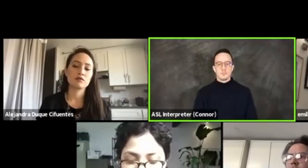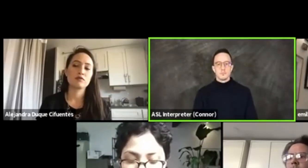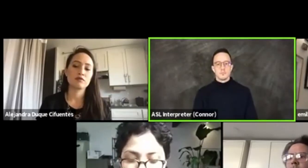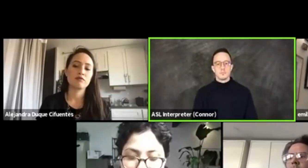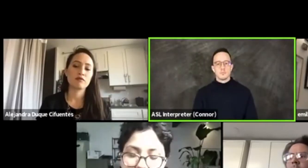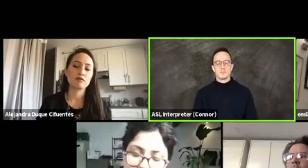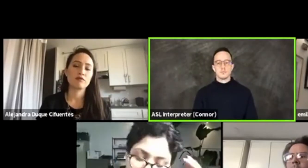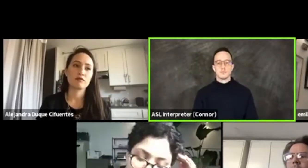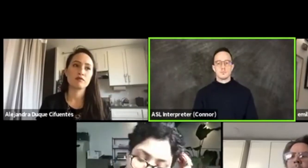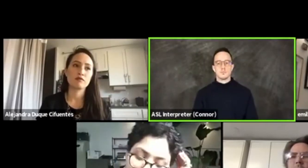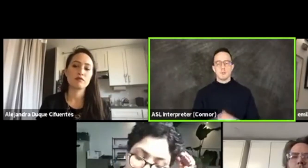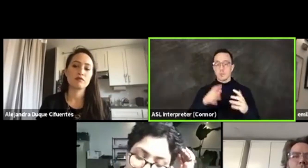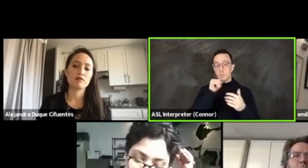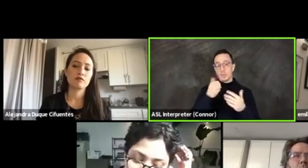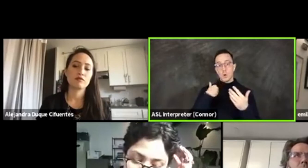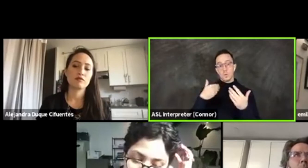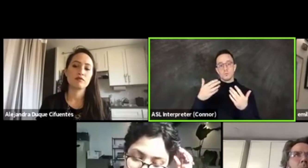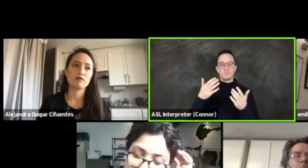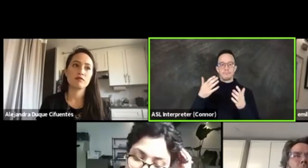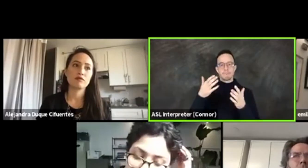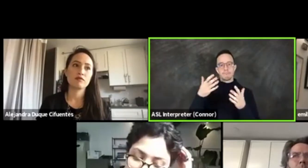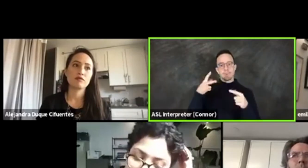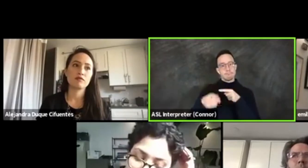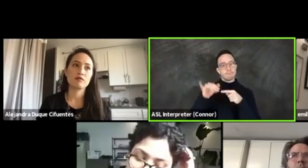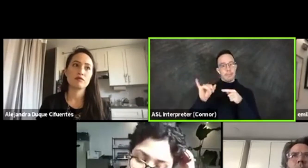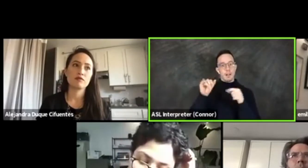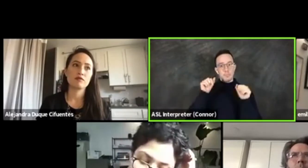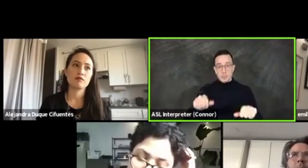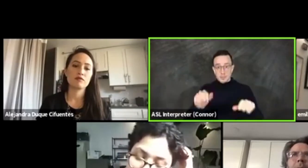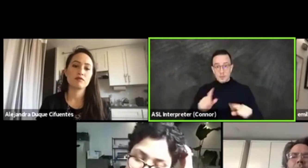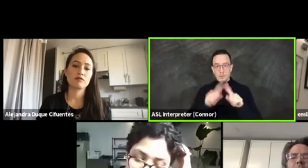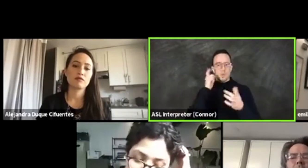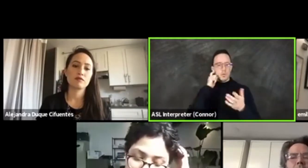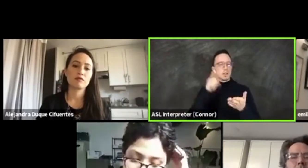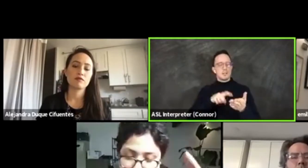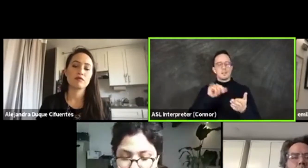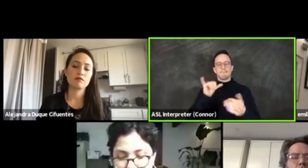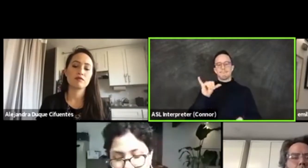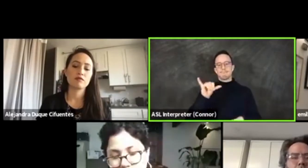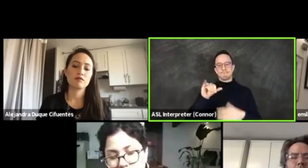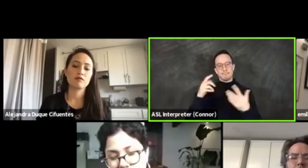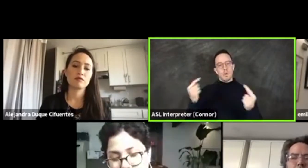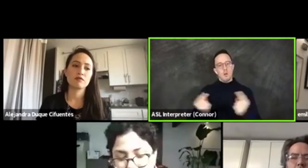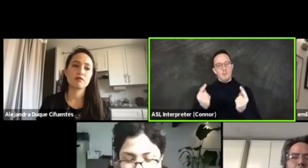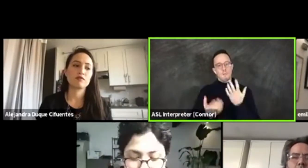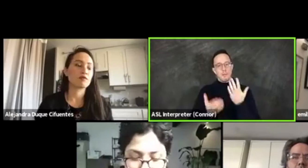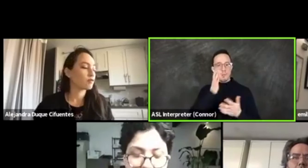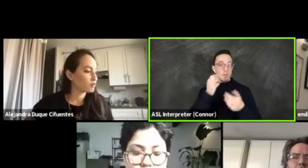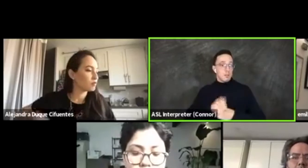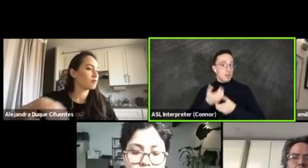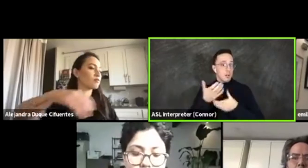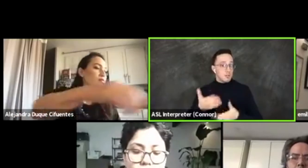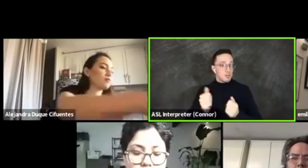THAT DOES, SOMETIMES, ACT IN CONTINUUM WITH A LONG HISTORY OF INDIGENOUS PEOPLE BEING